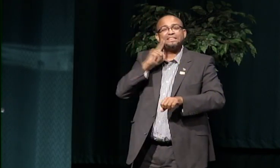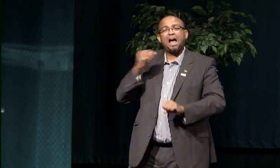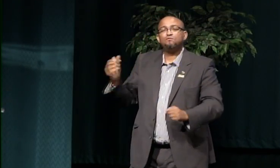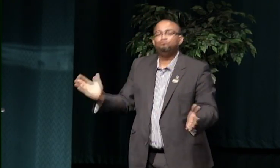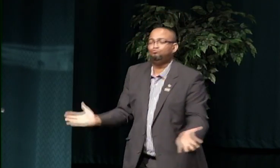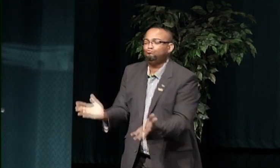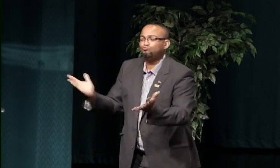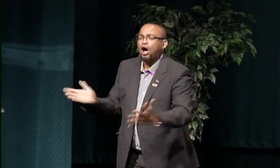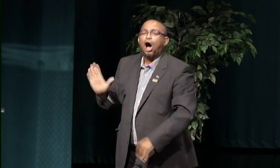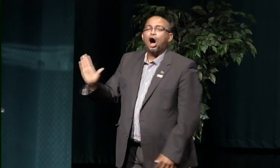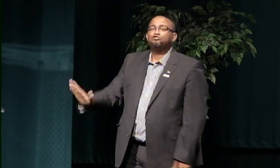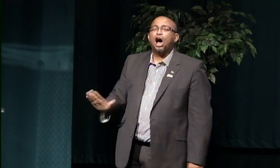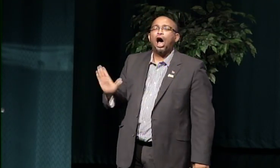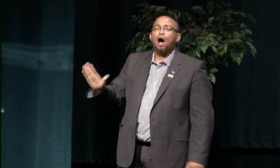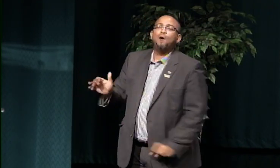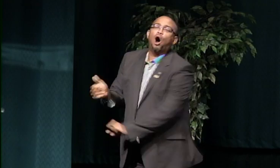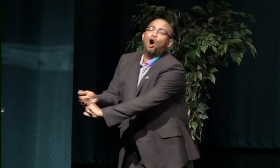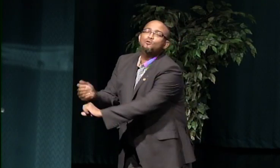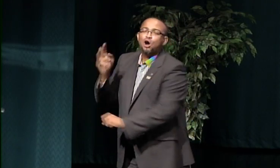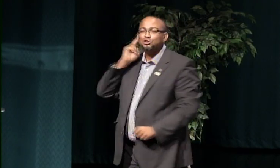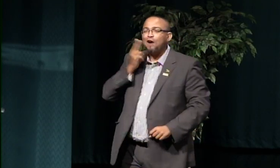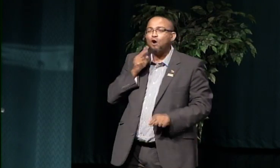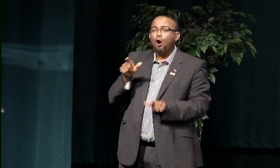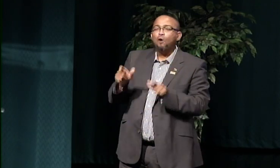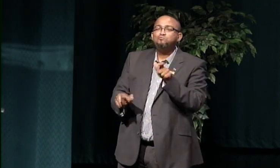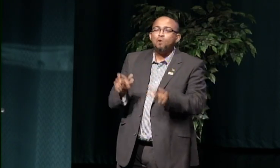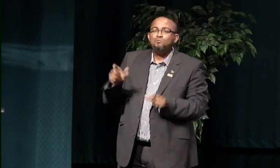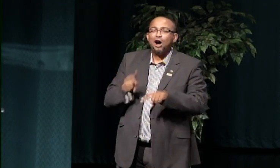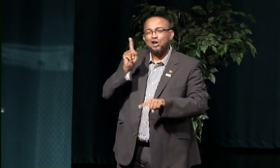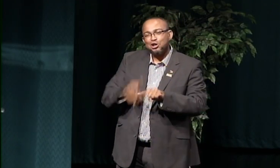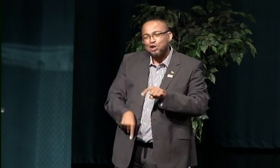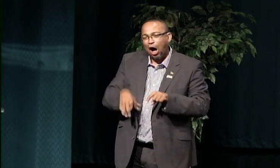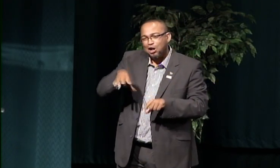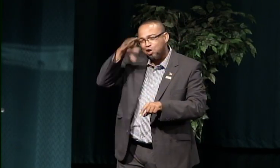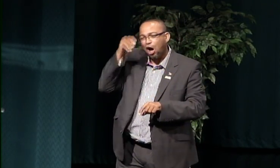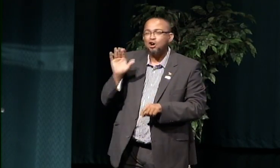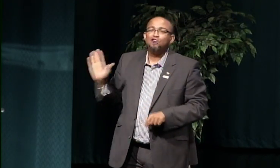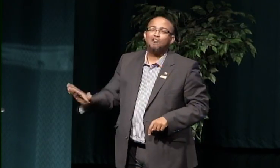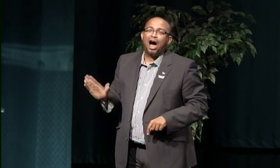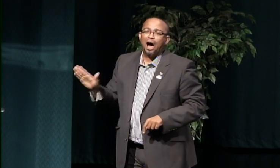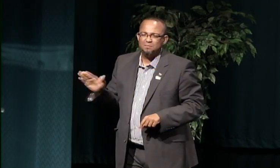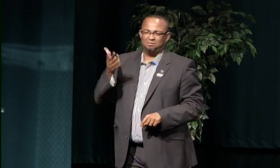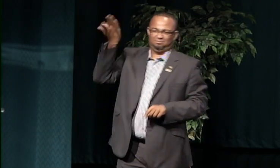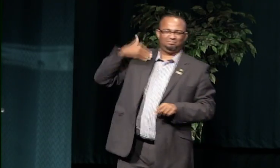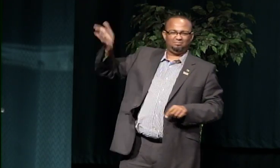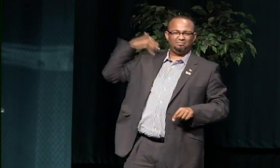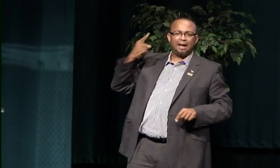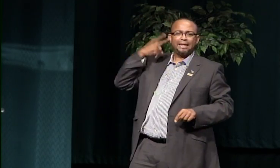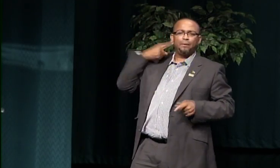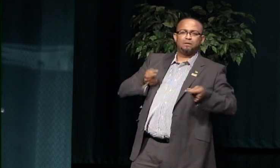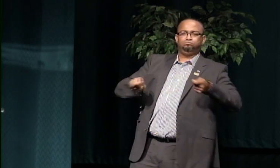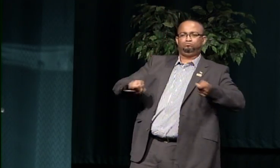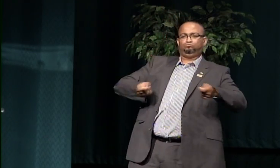and they became a council for the deaf. And the perspective was that deaf people